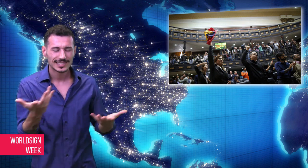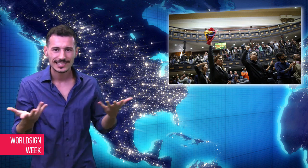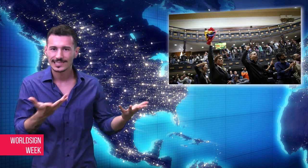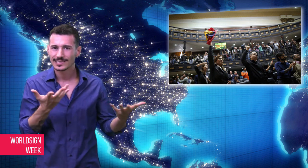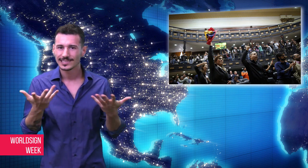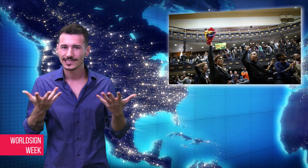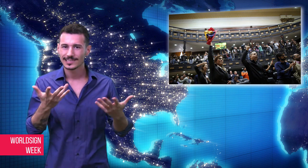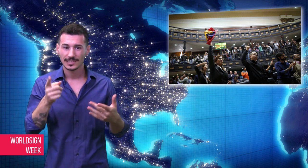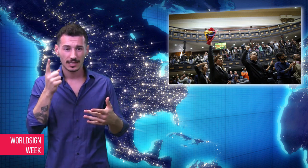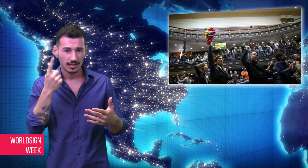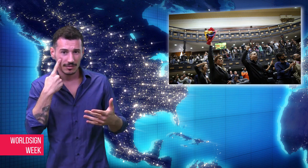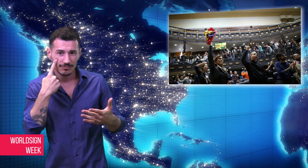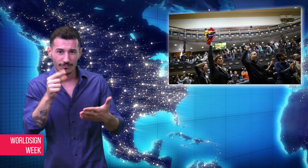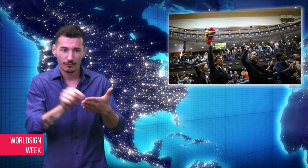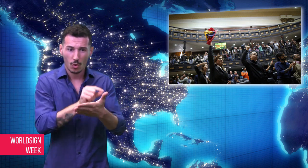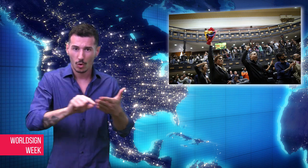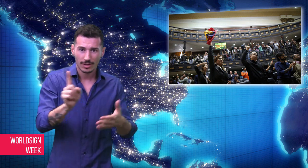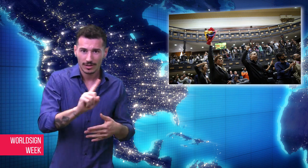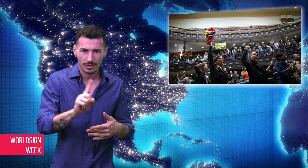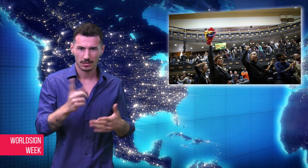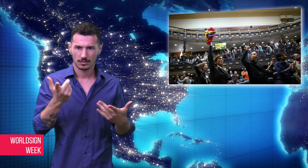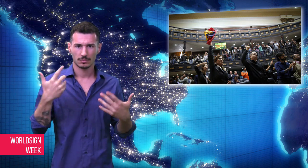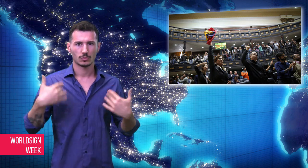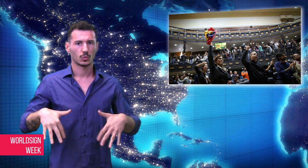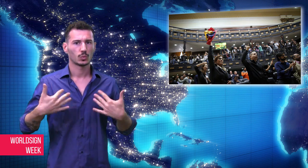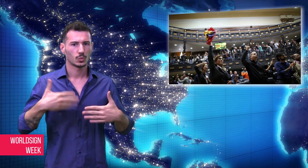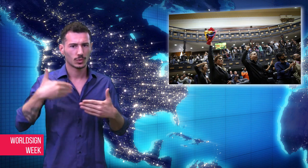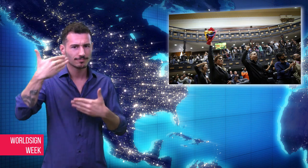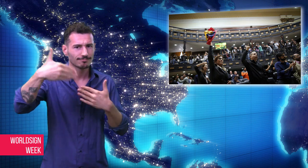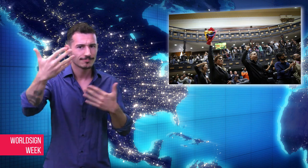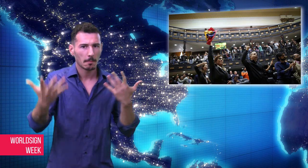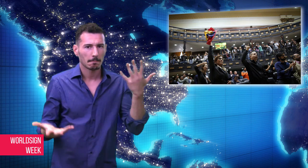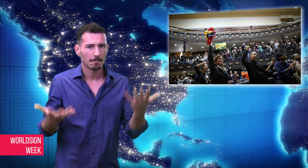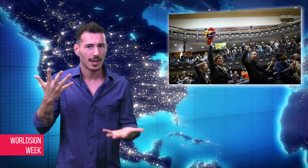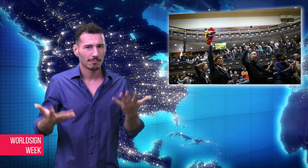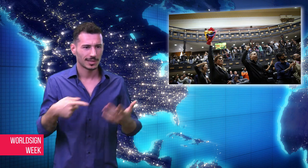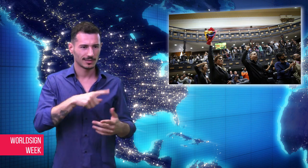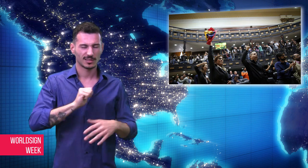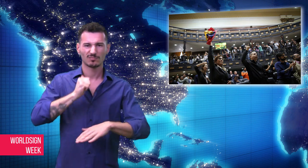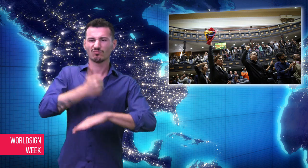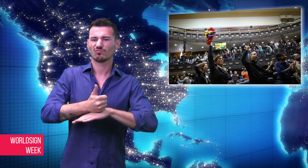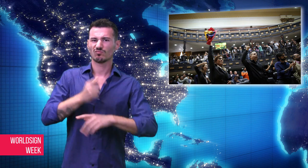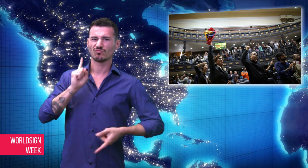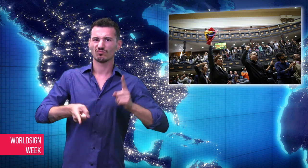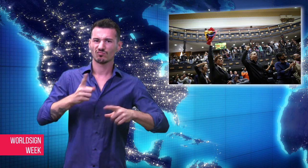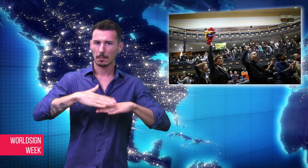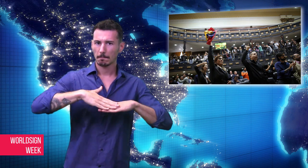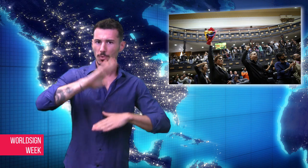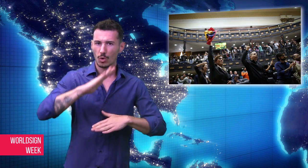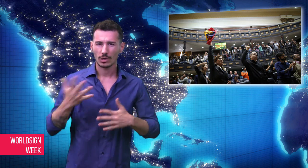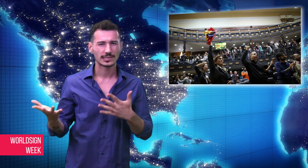dictatorship. At least 14 people have